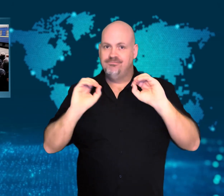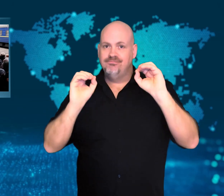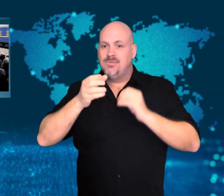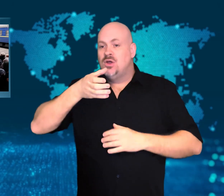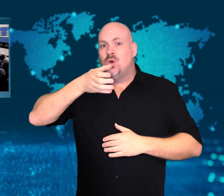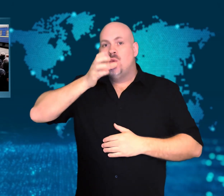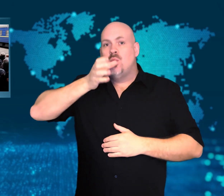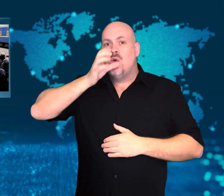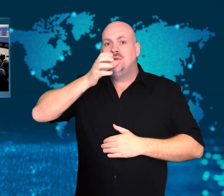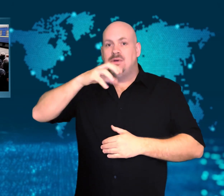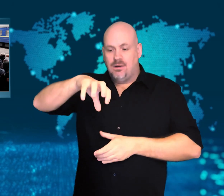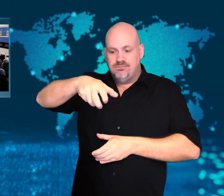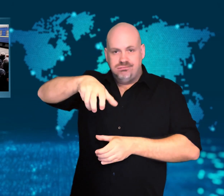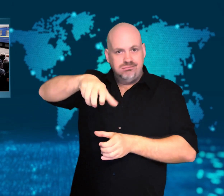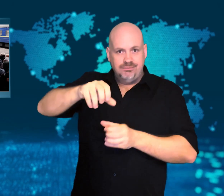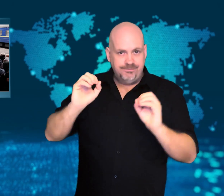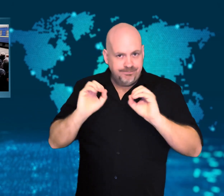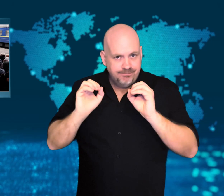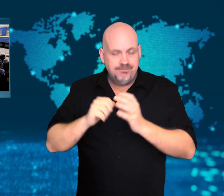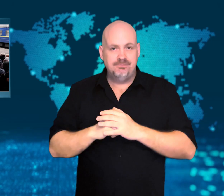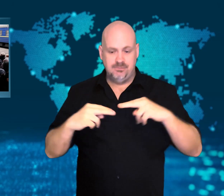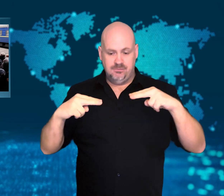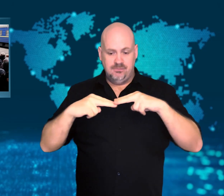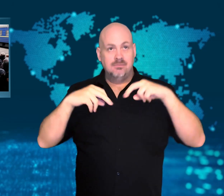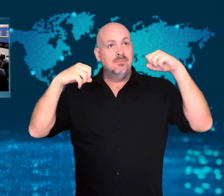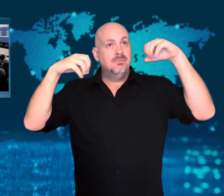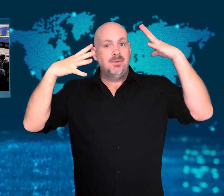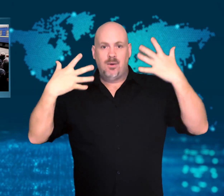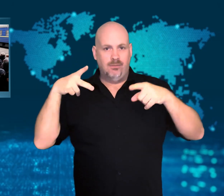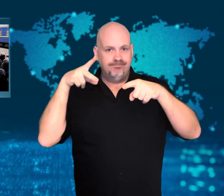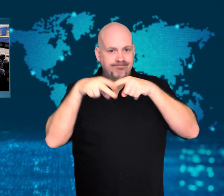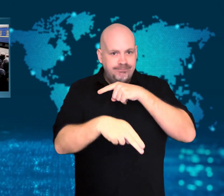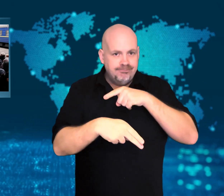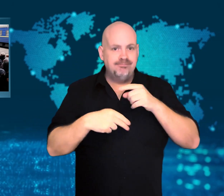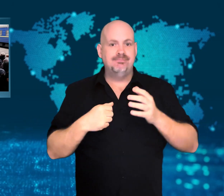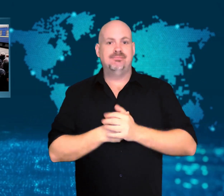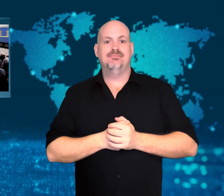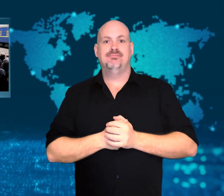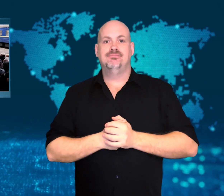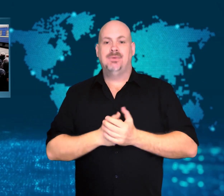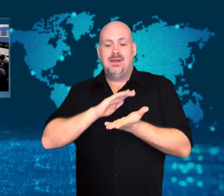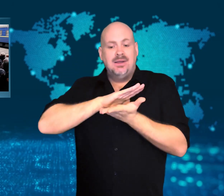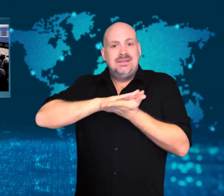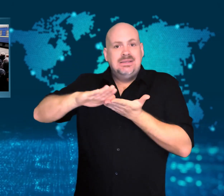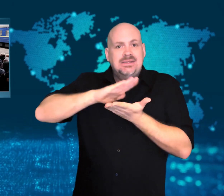Some cities report no water, no power,